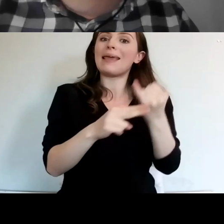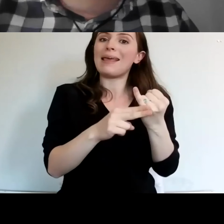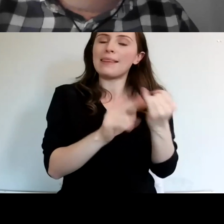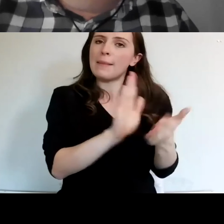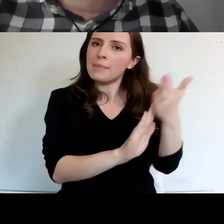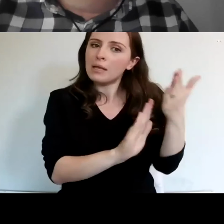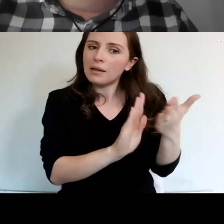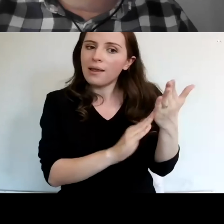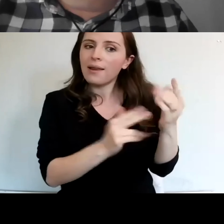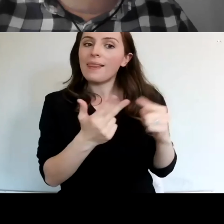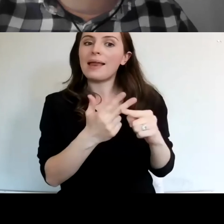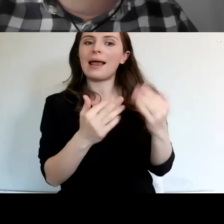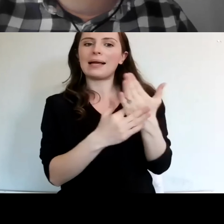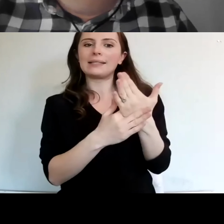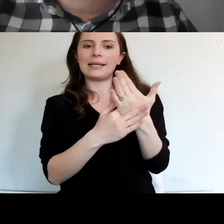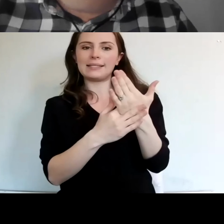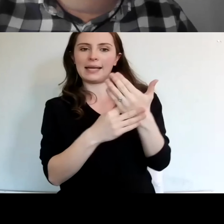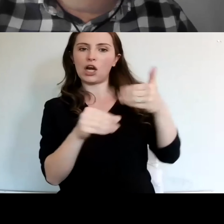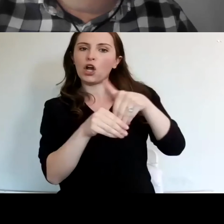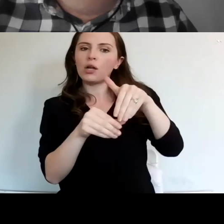Now, that content, just to say, could be digital content,